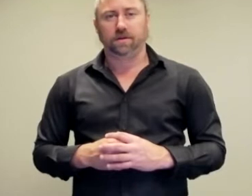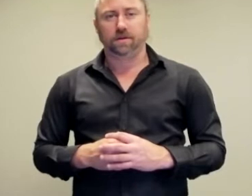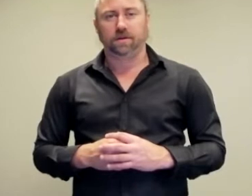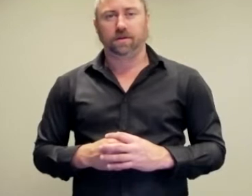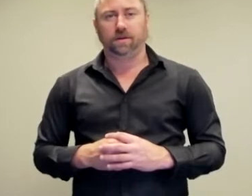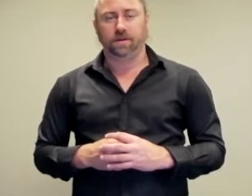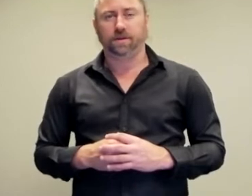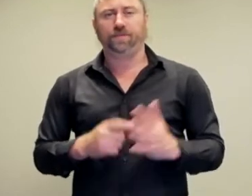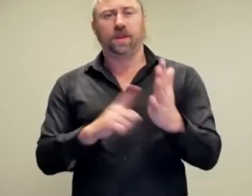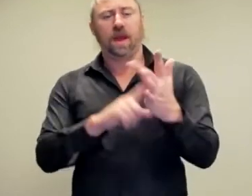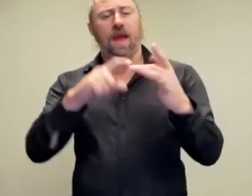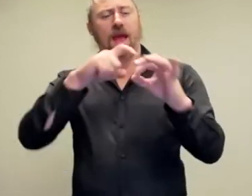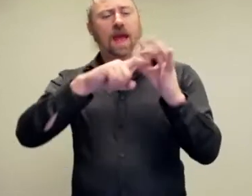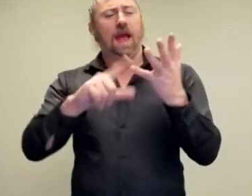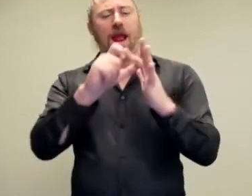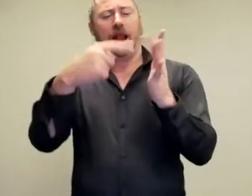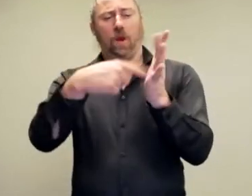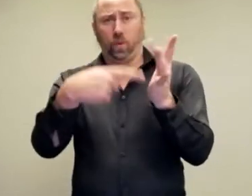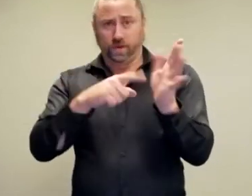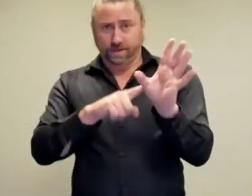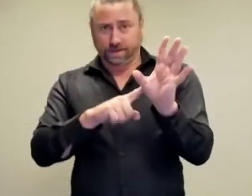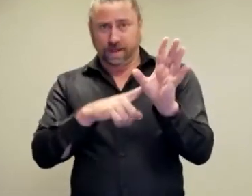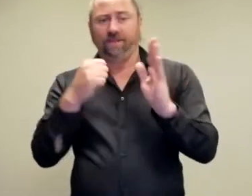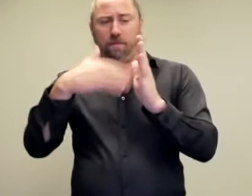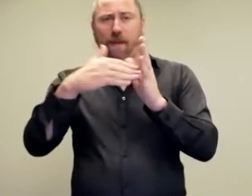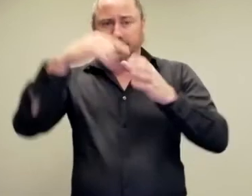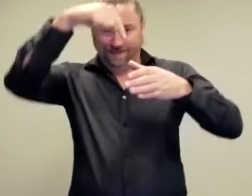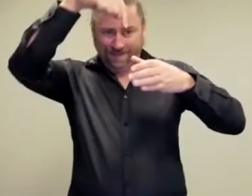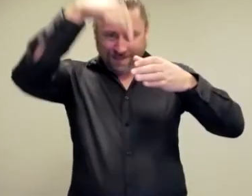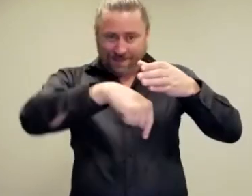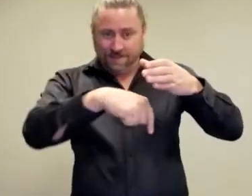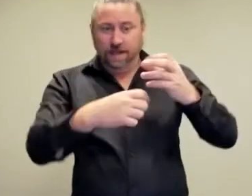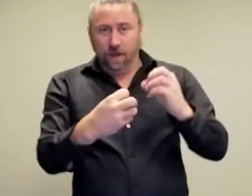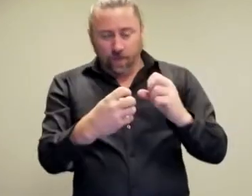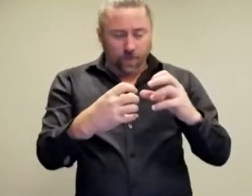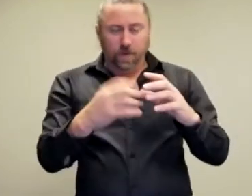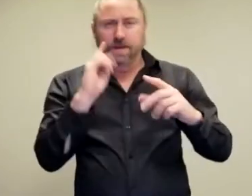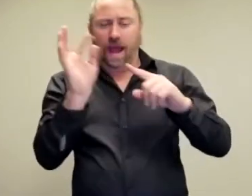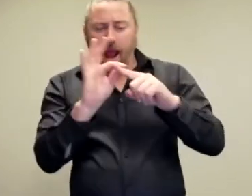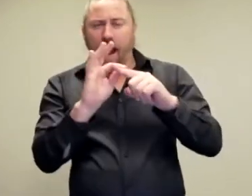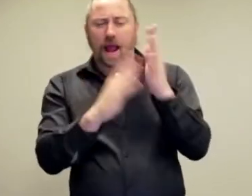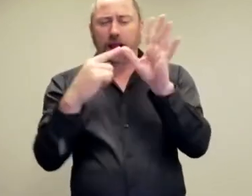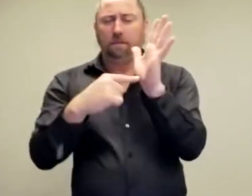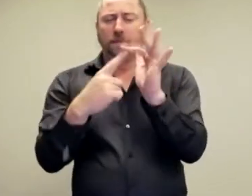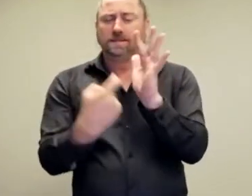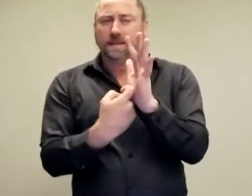Liquidity mediates paint inside the vessels and suggests that experiments with coloured matter have taken place.